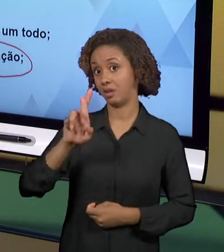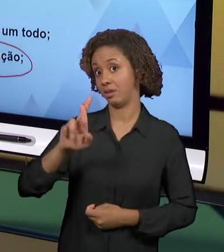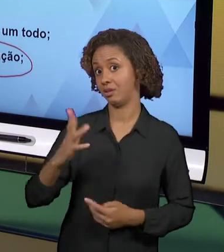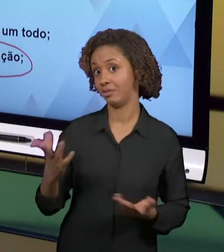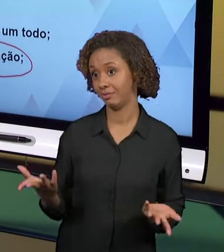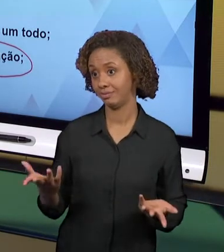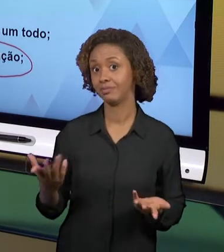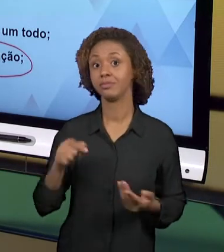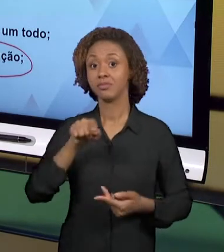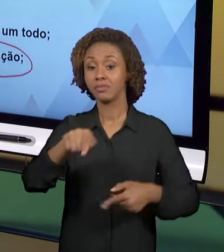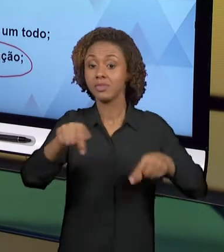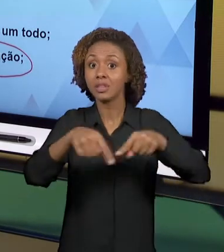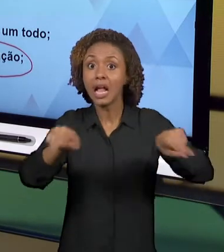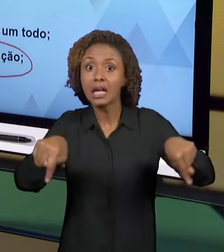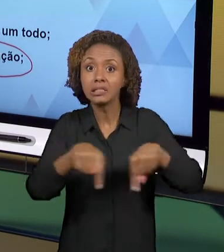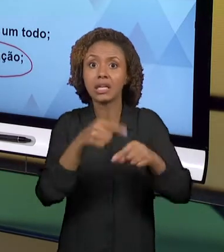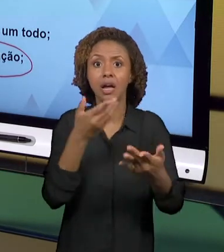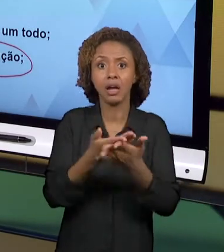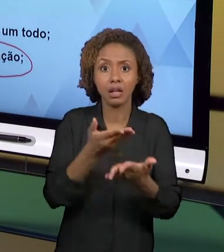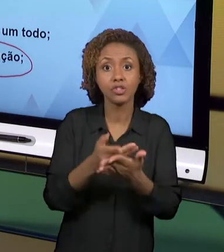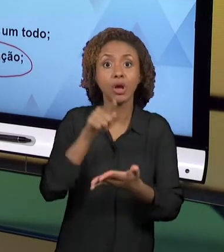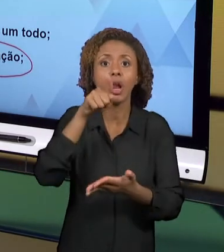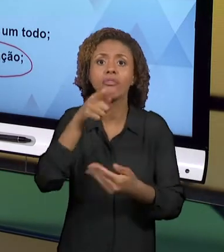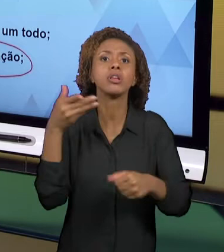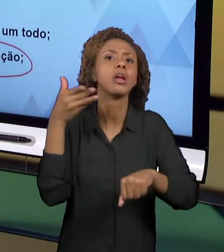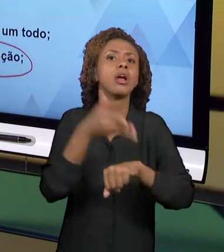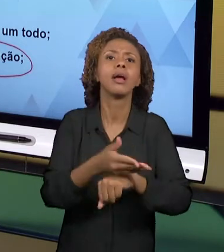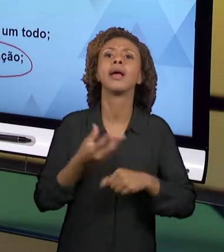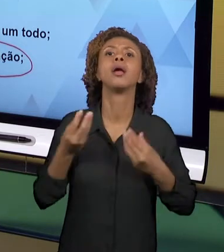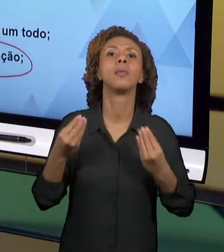COM OS ALUNOS, COM OS PROFESSORES, COM OS DEMAIS